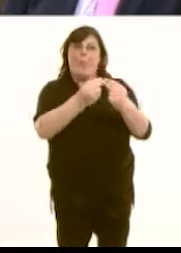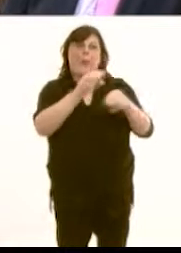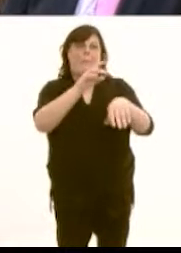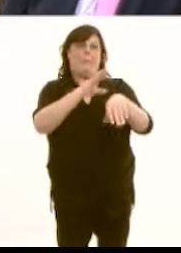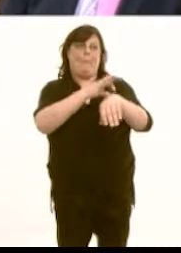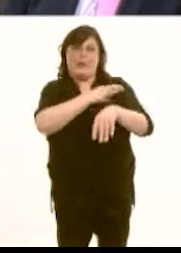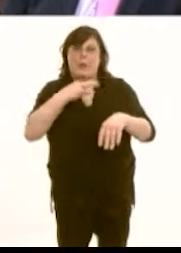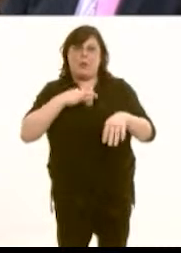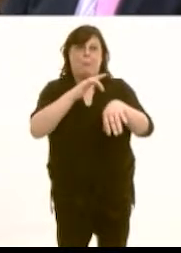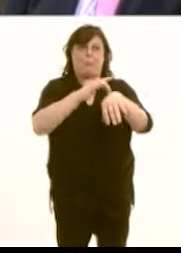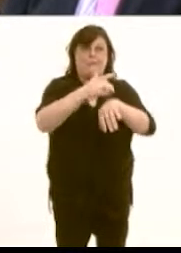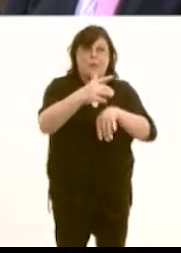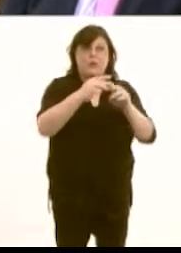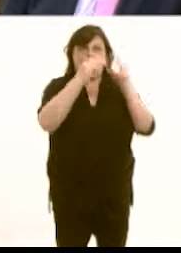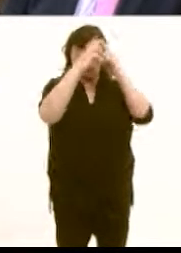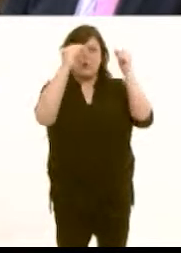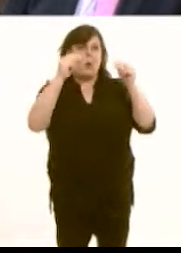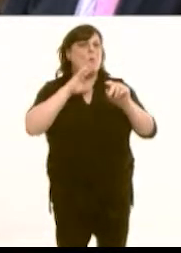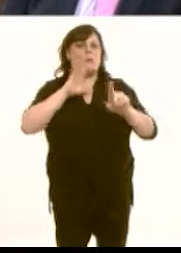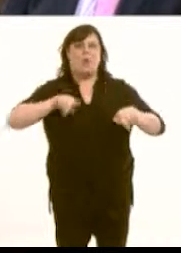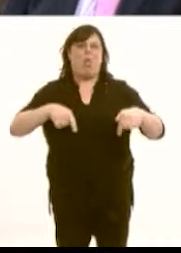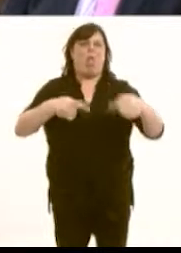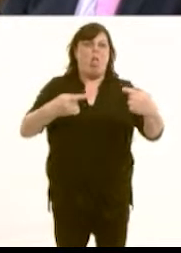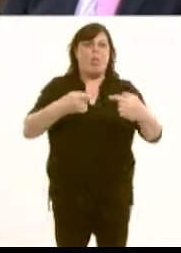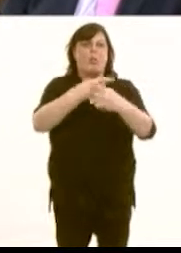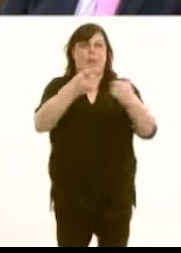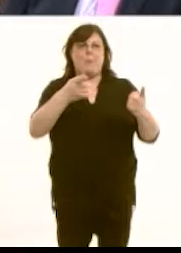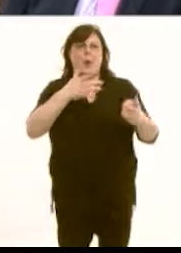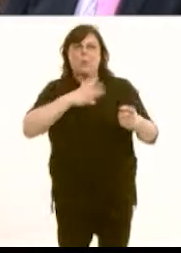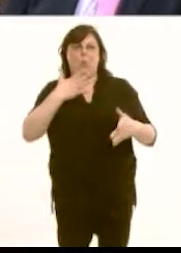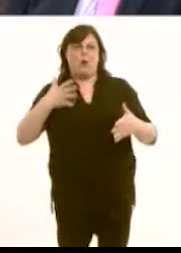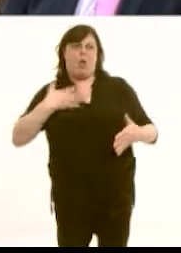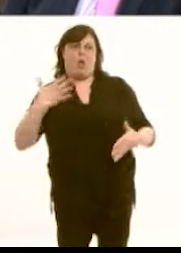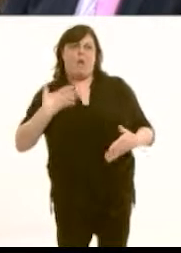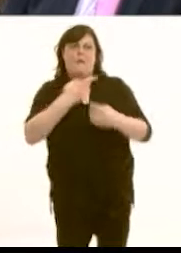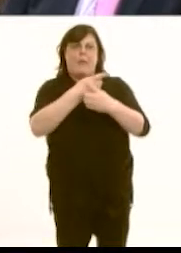We do not work against them, we do not provoke them to go out on strike, and he only has